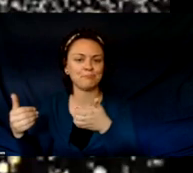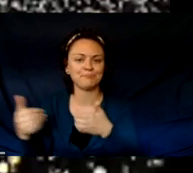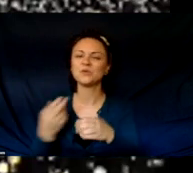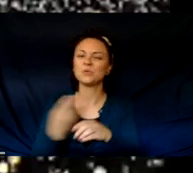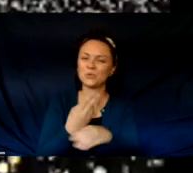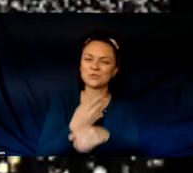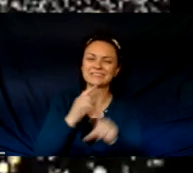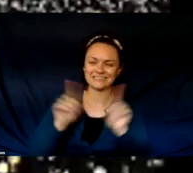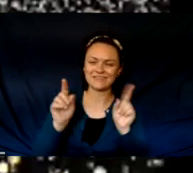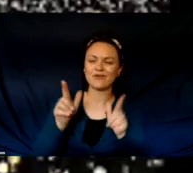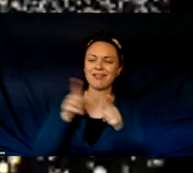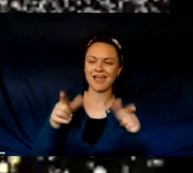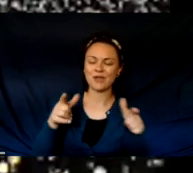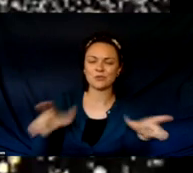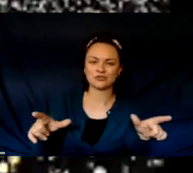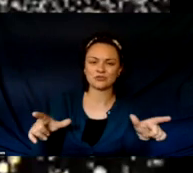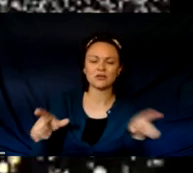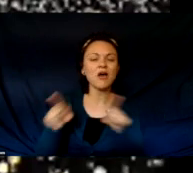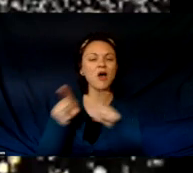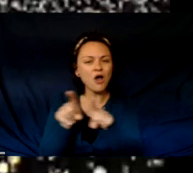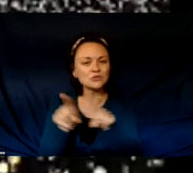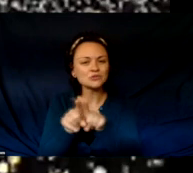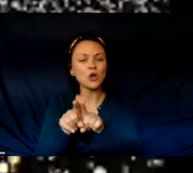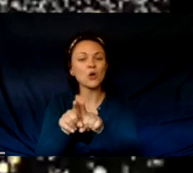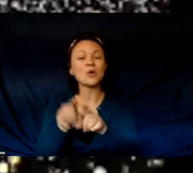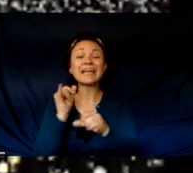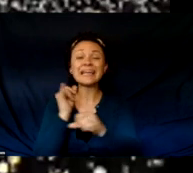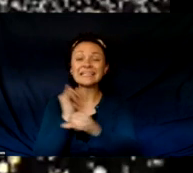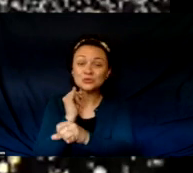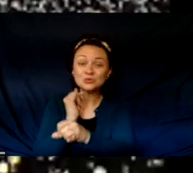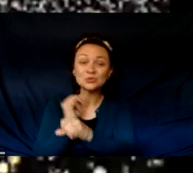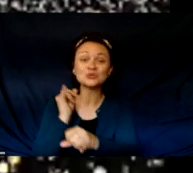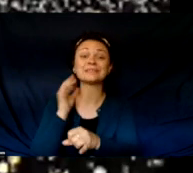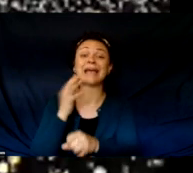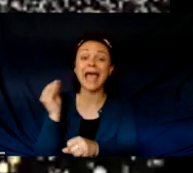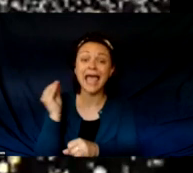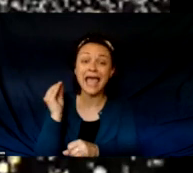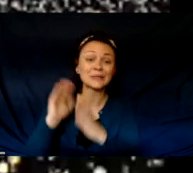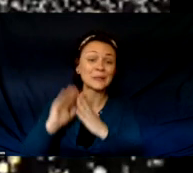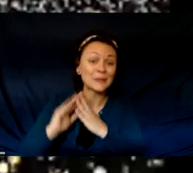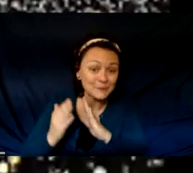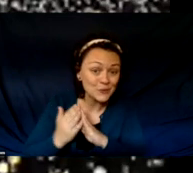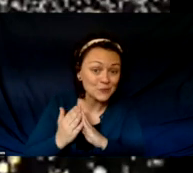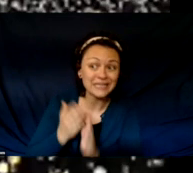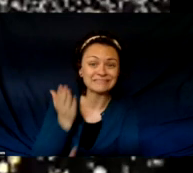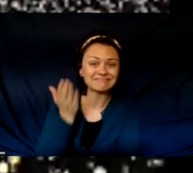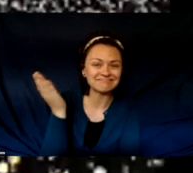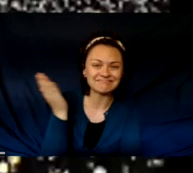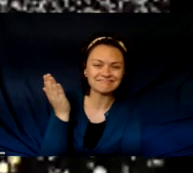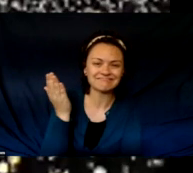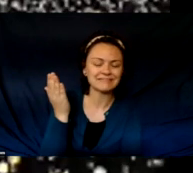but also institutions and communities can never release those words, right?